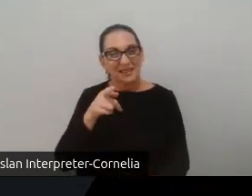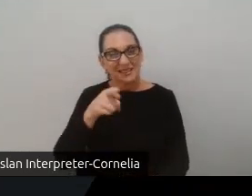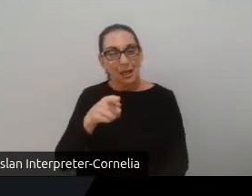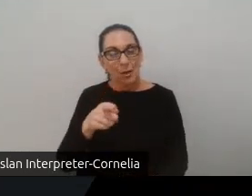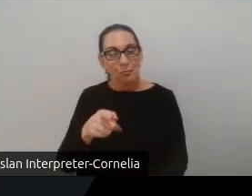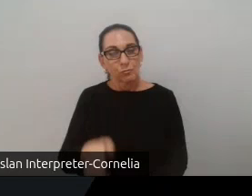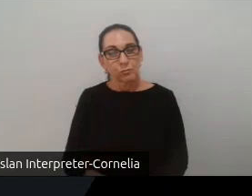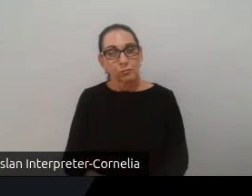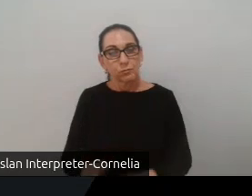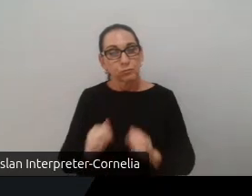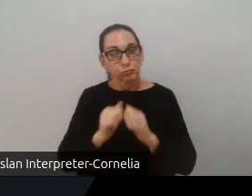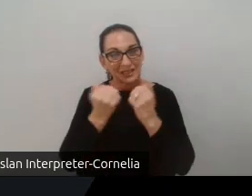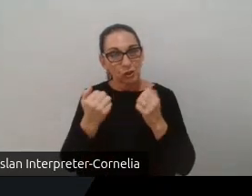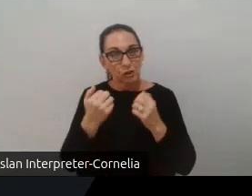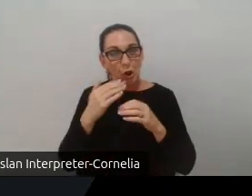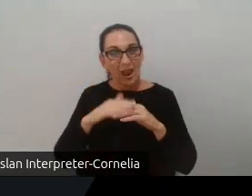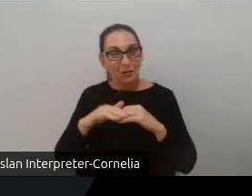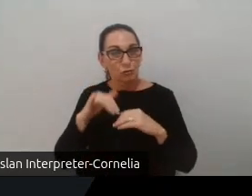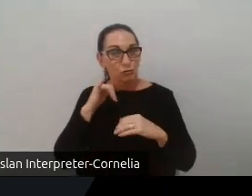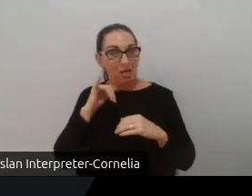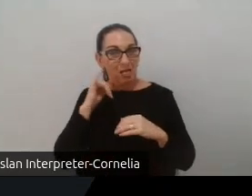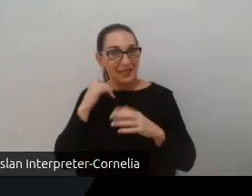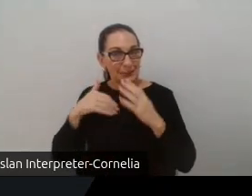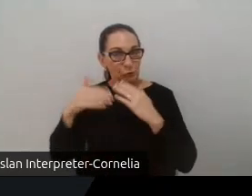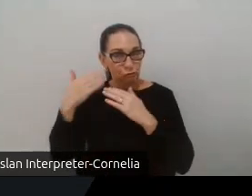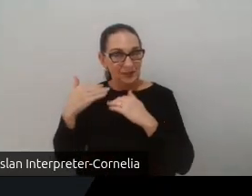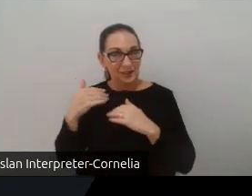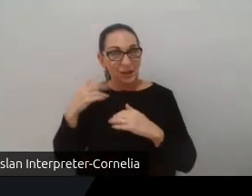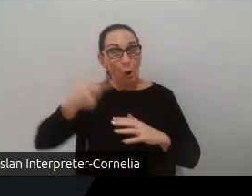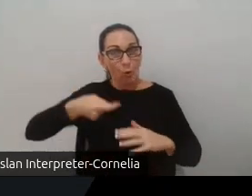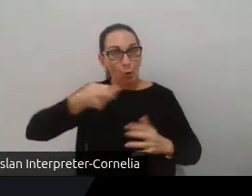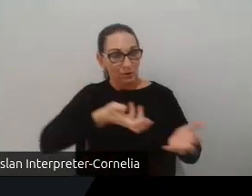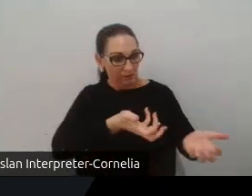court receives an application to vary, the court will request a copy of the respondent's criminal